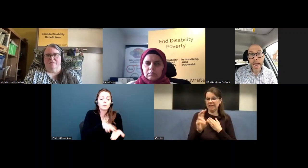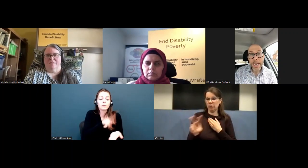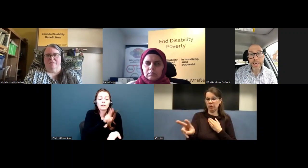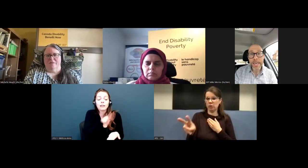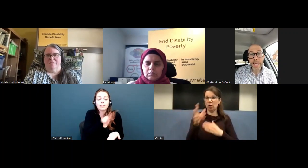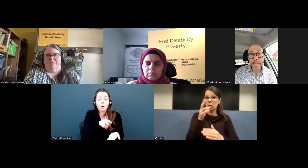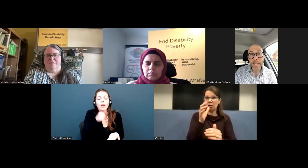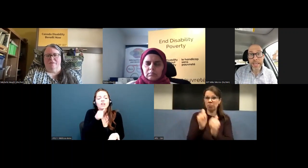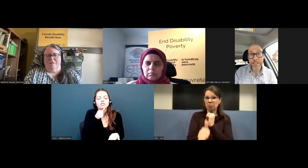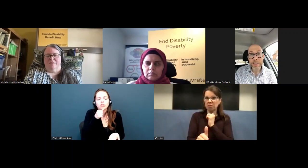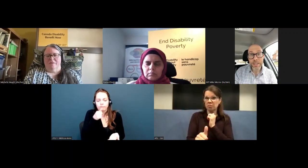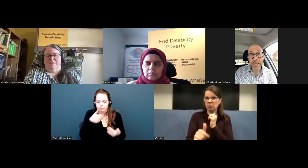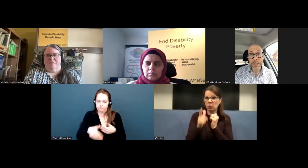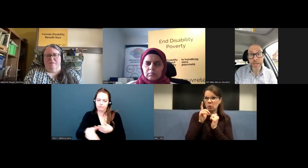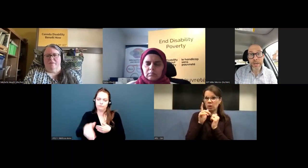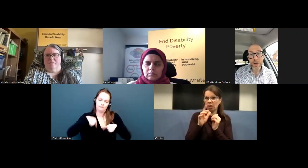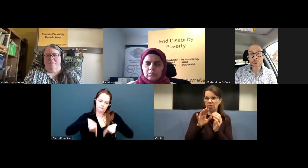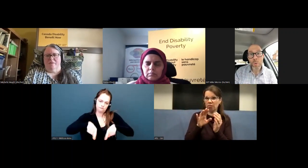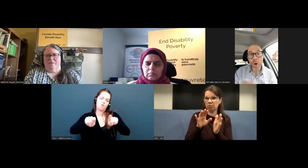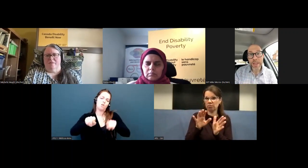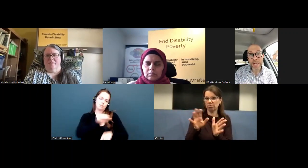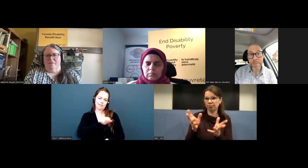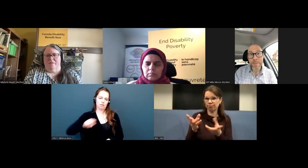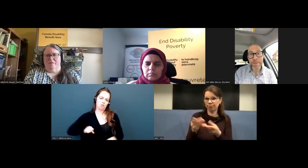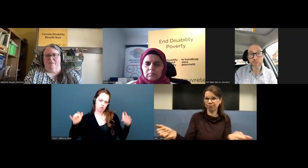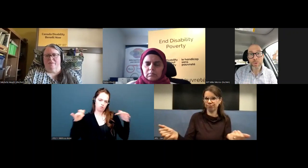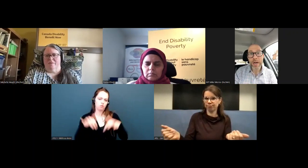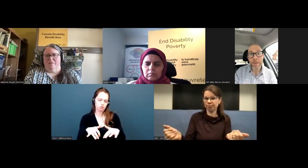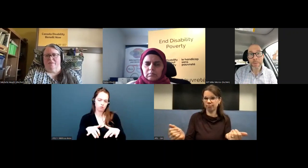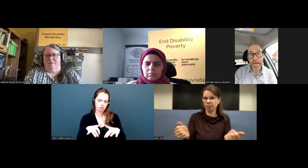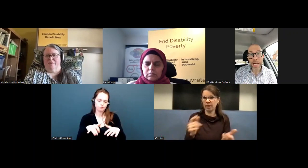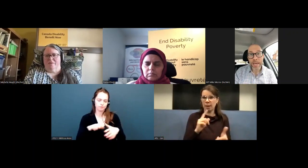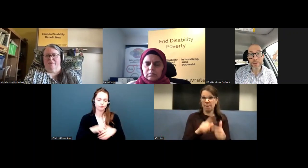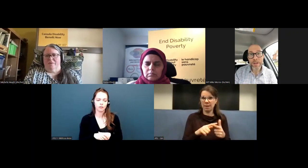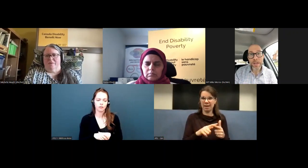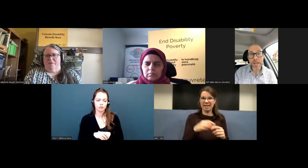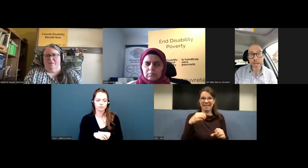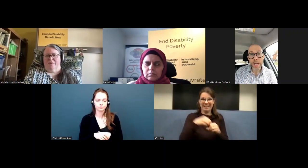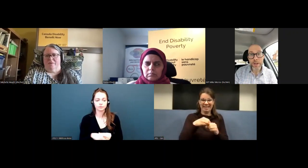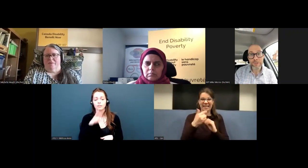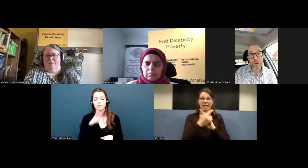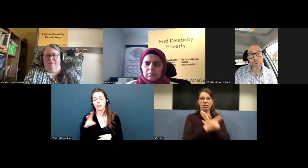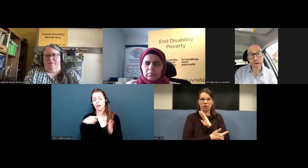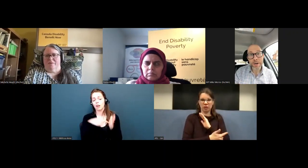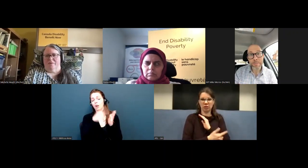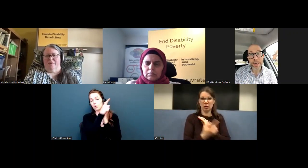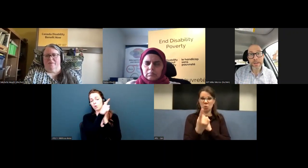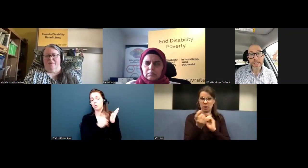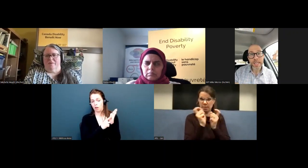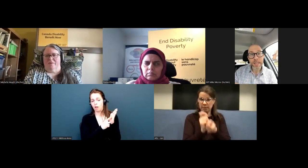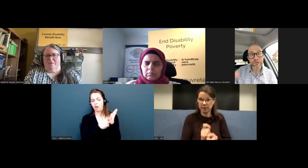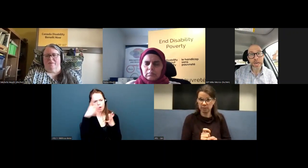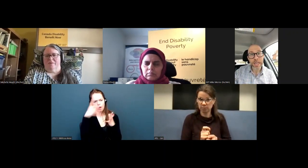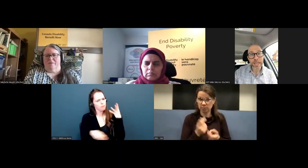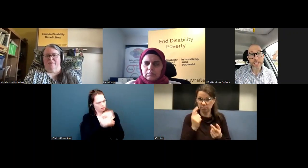AND IN THE LEGISLATION, ONE OF THE AMENDMENTS WE GOT PASSED WAS A REQUIREMENT THAT THE REGULATIONS